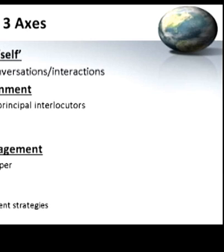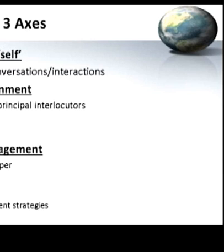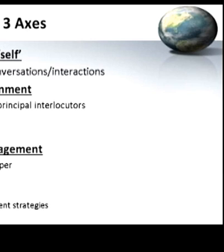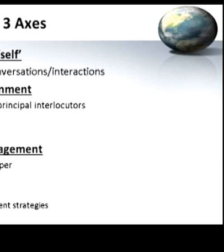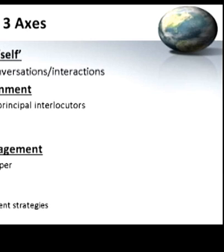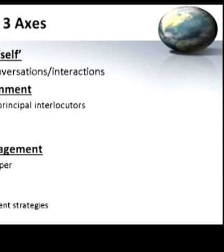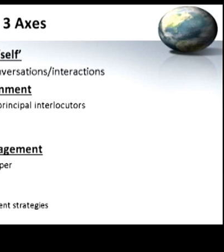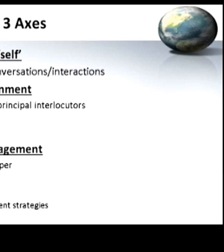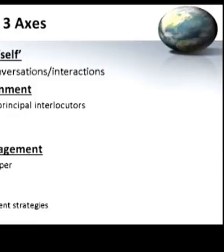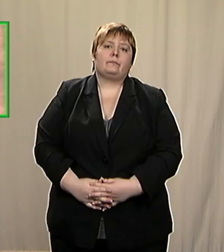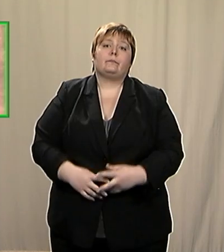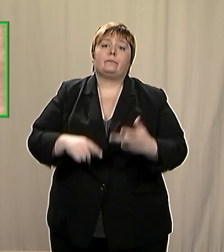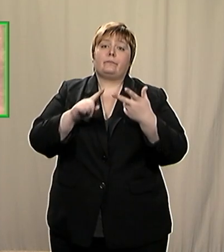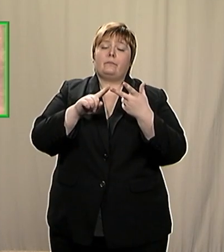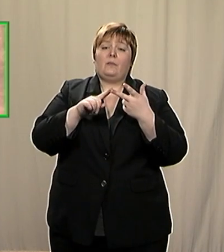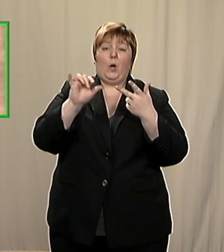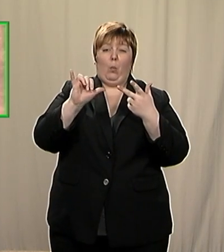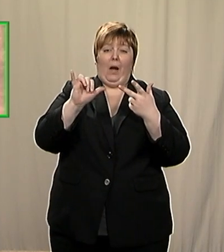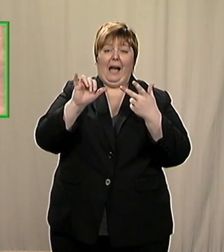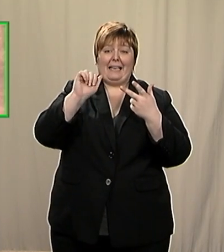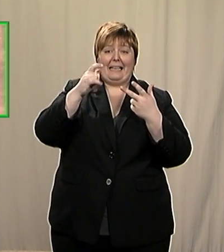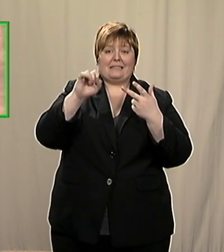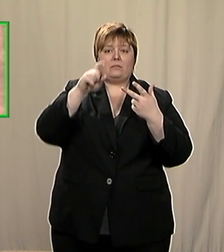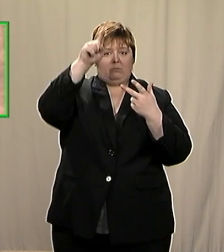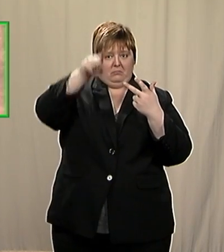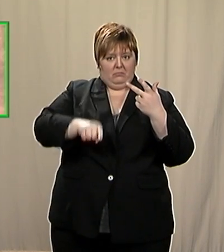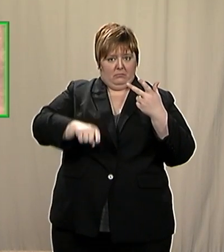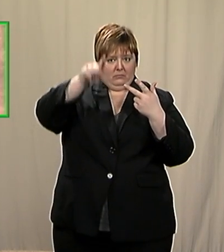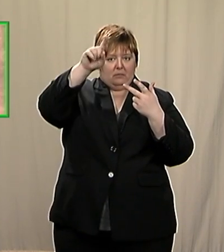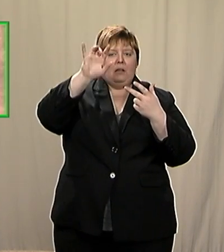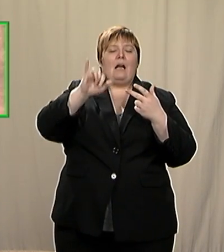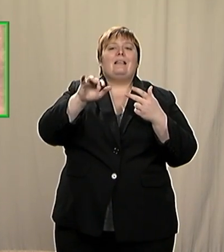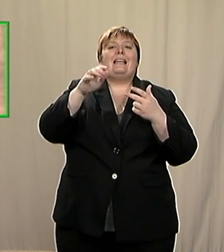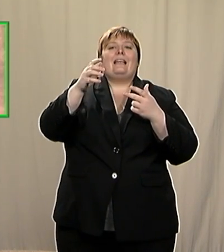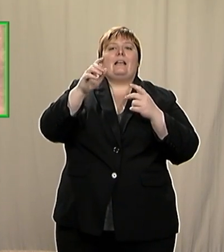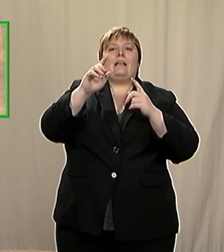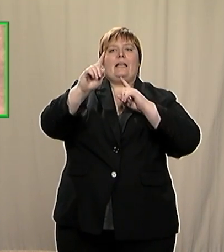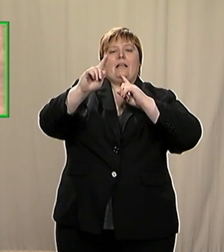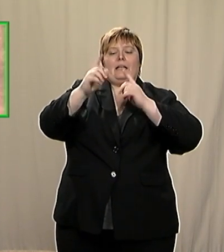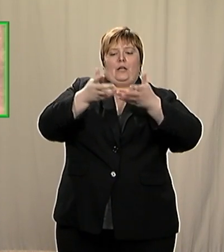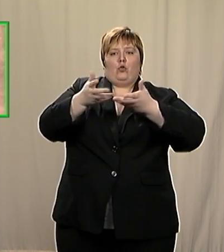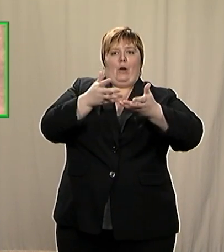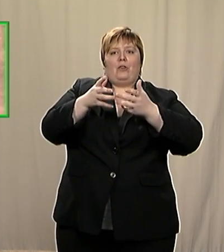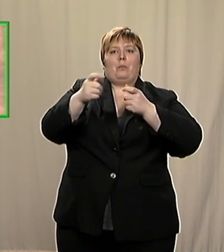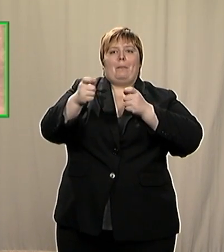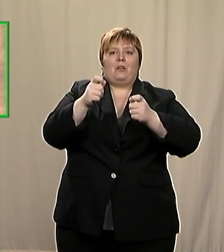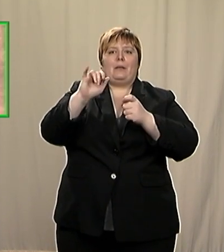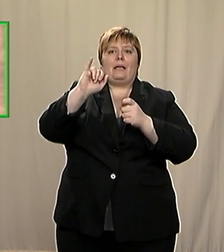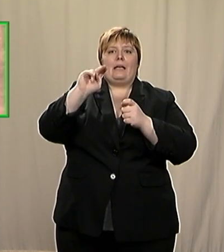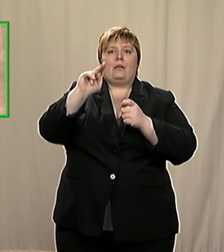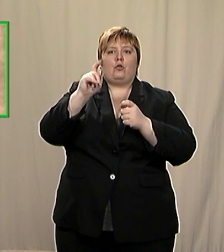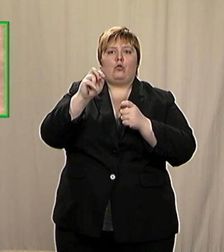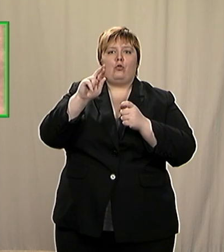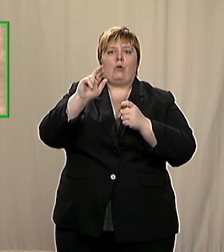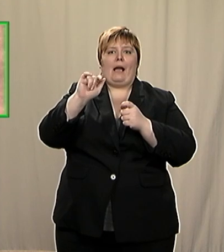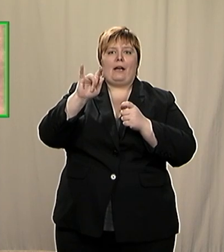The vertical axis, or the Y axis is the axis of interaction management. This is how much the interpreter is actively engaged